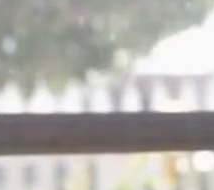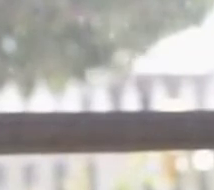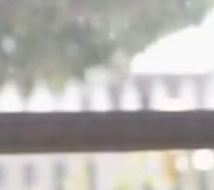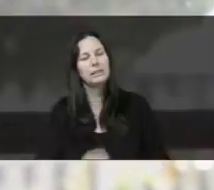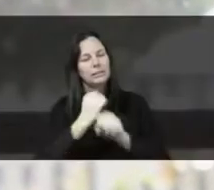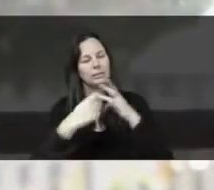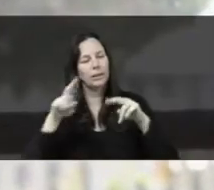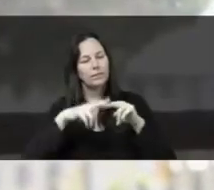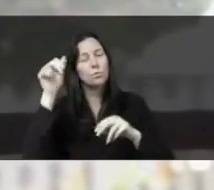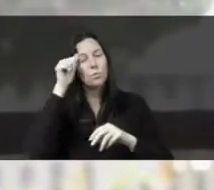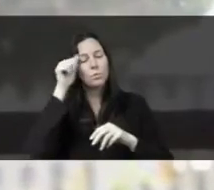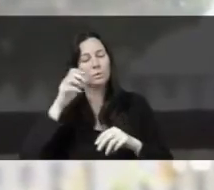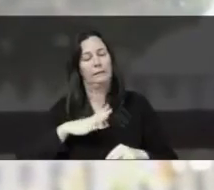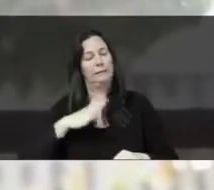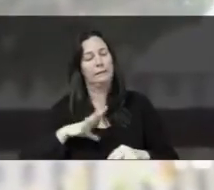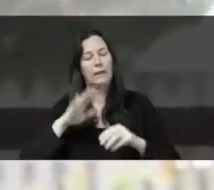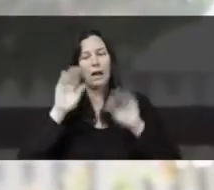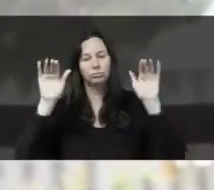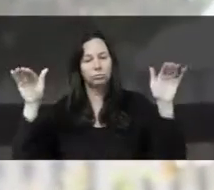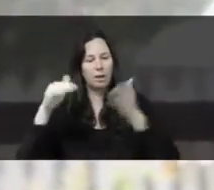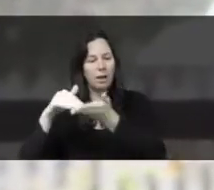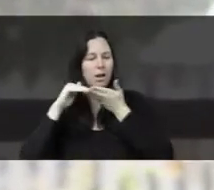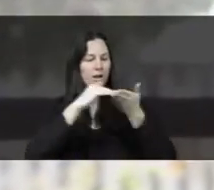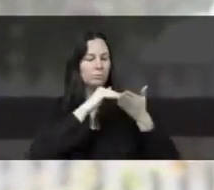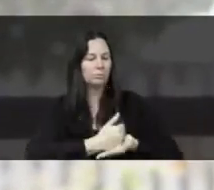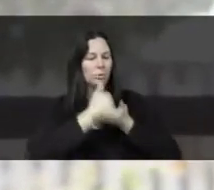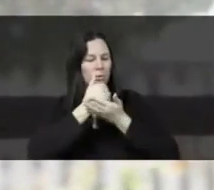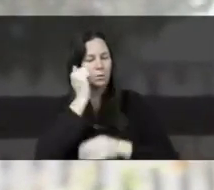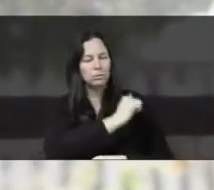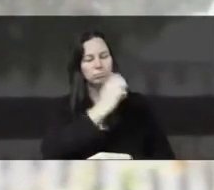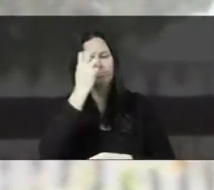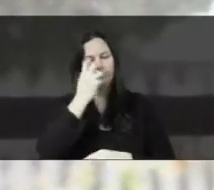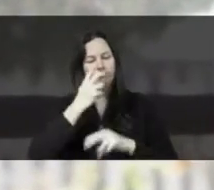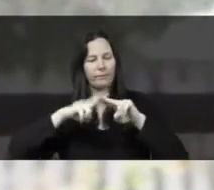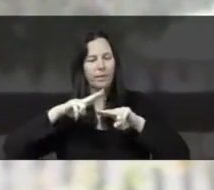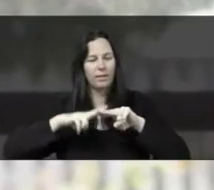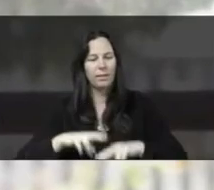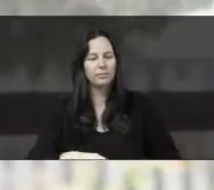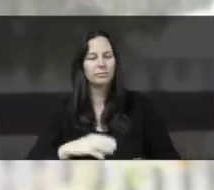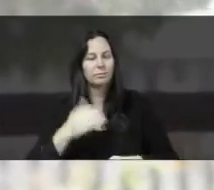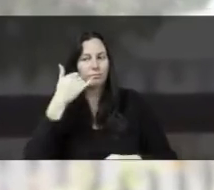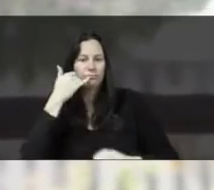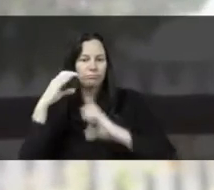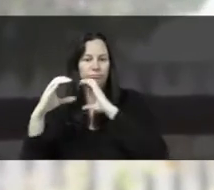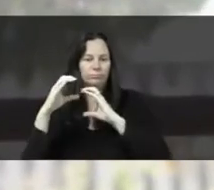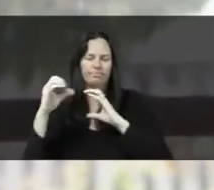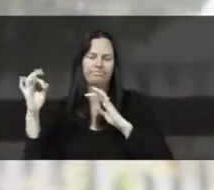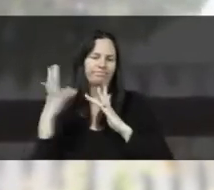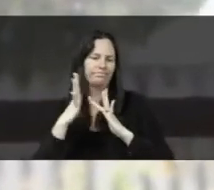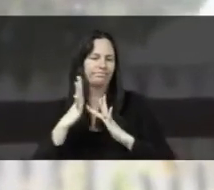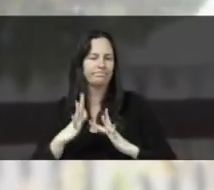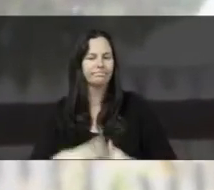Geoff knew he was going to need outside help to support his elderly father. Phone communication would be critical.